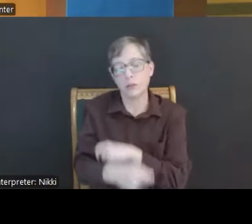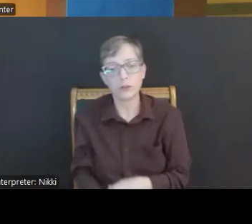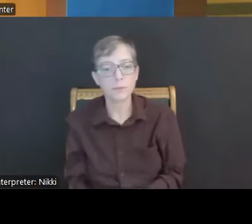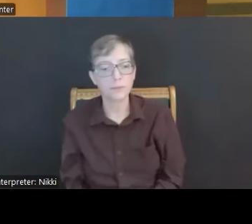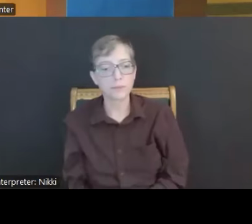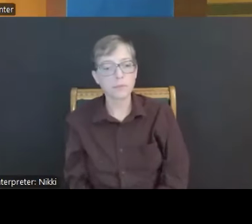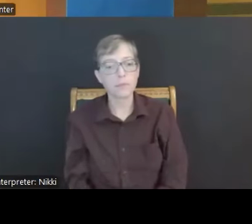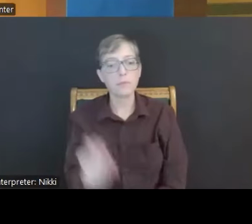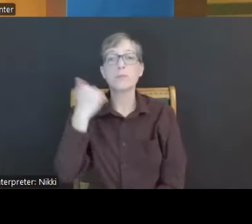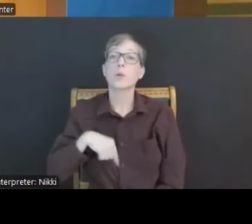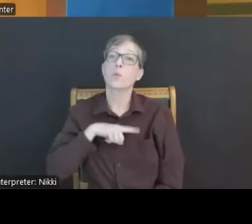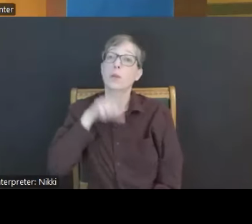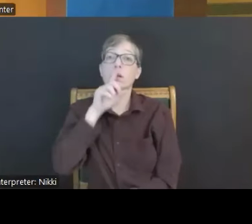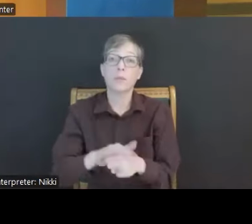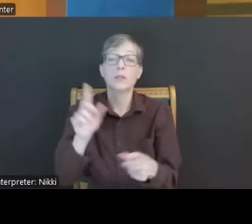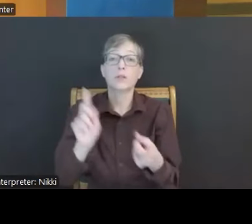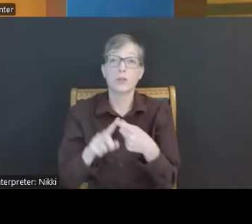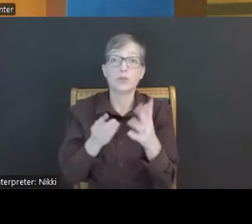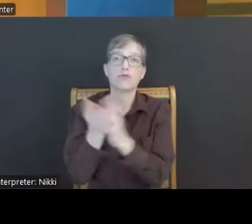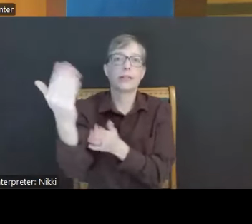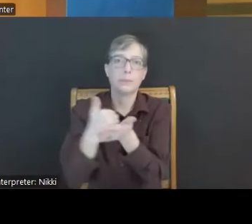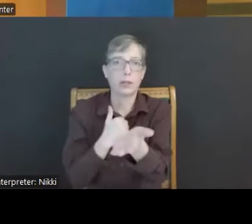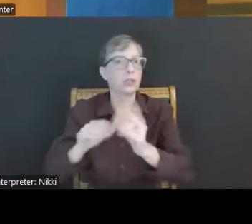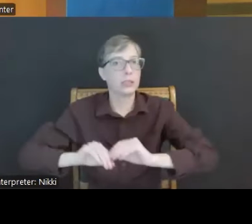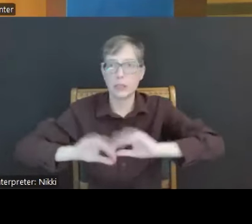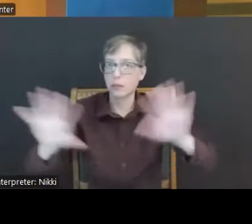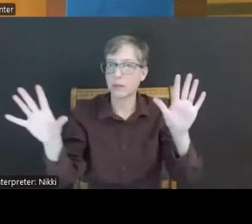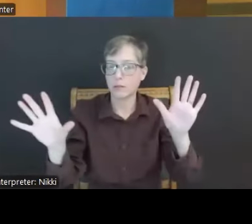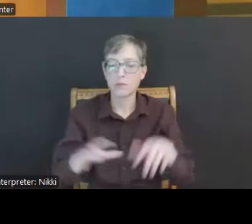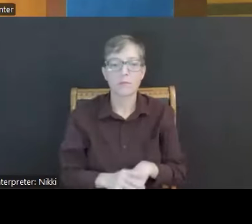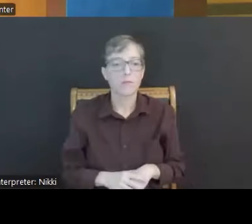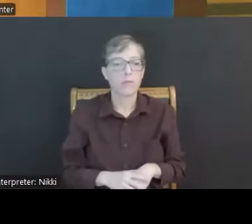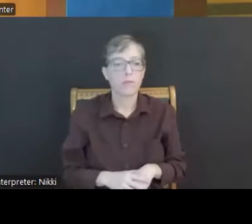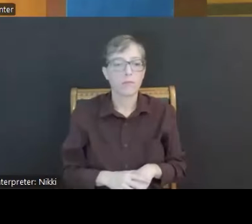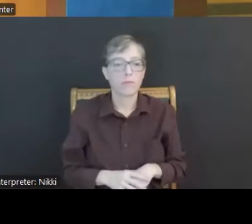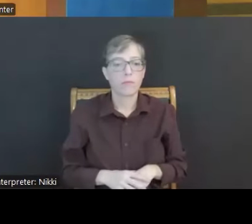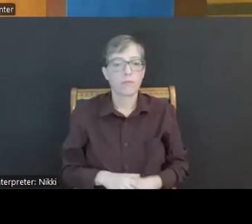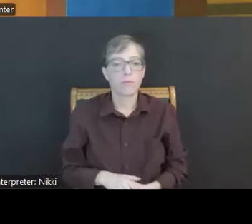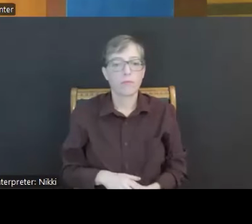transparency we believe that was a key functioning a trusted partnership at our Clinic um that we